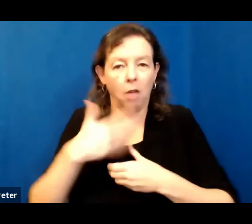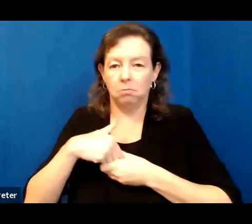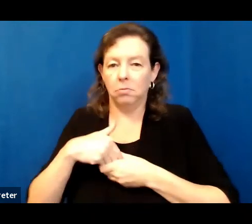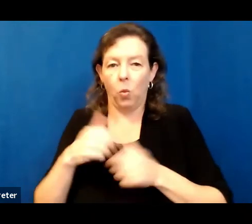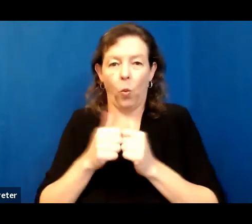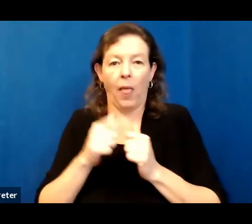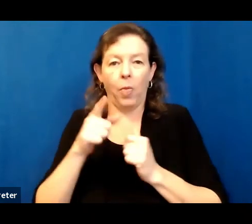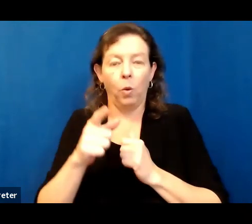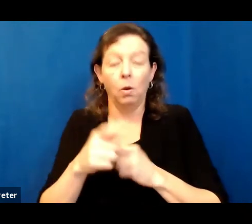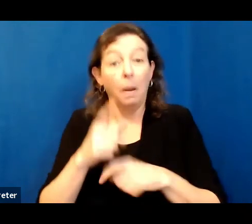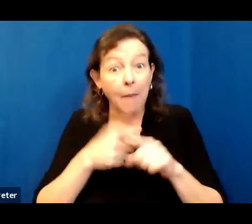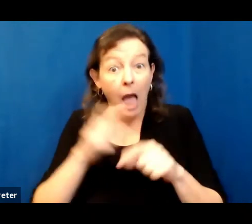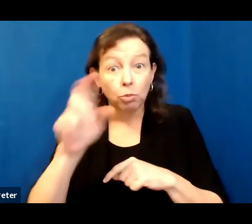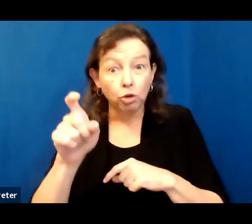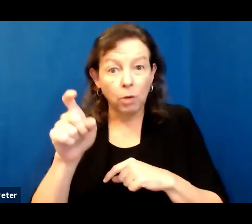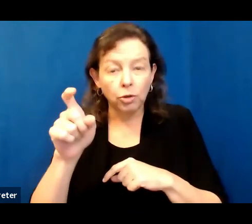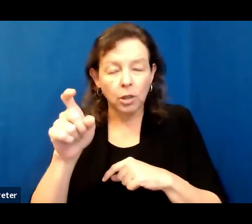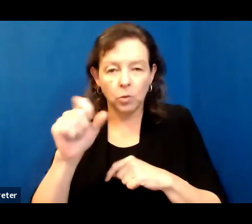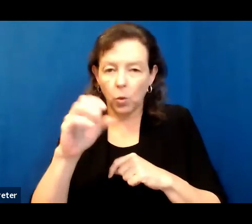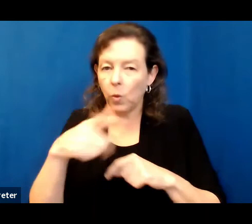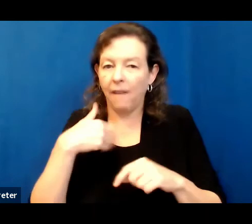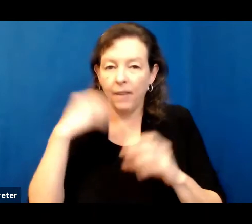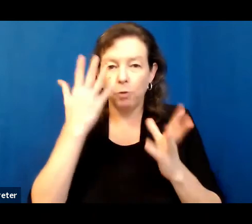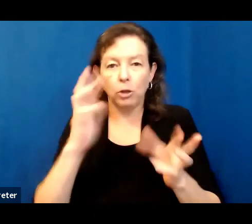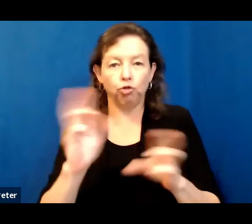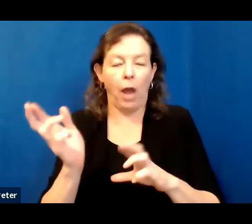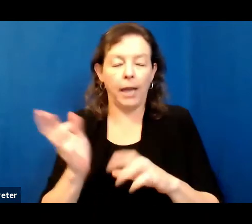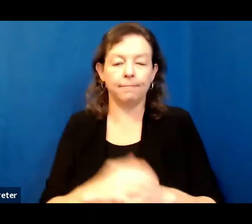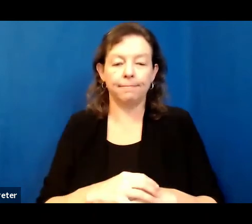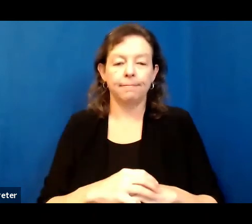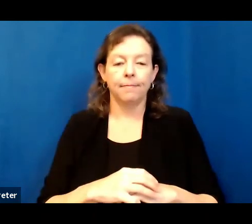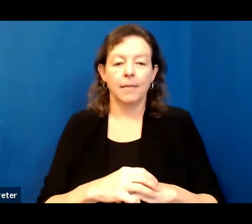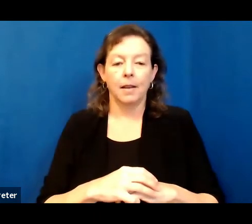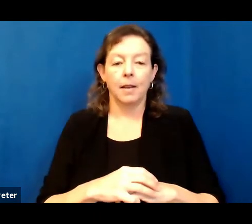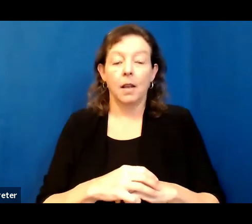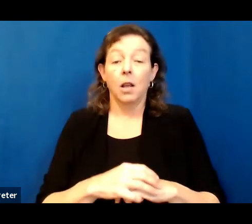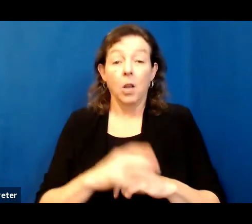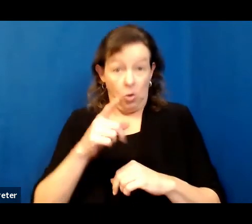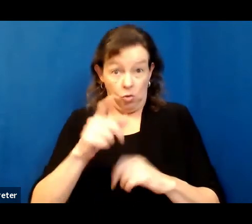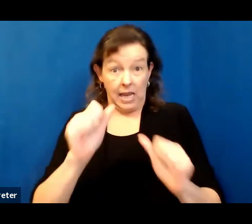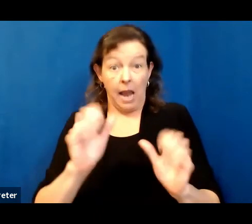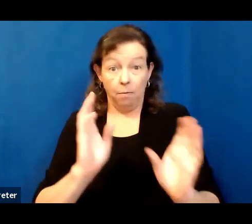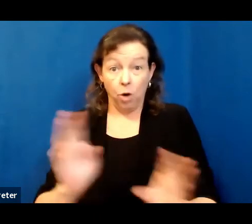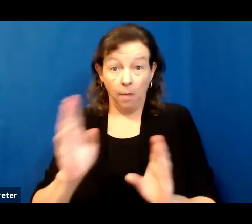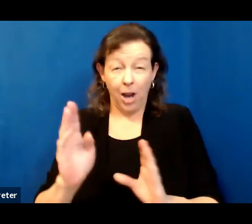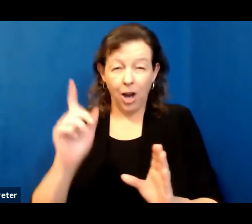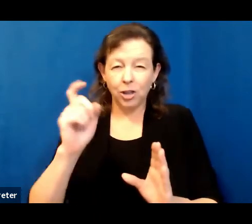So that way you have that information with you as well. So in preparation also think about having insurance